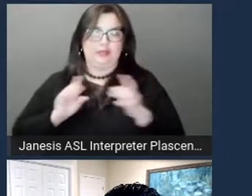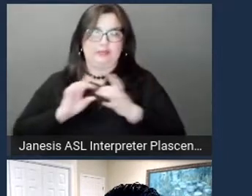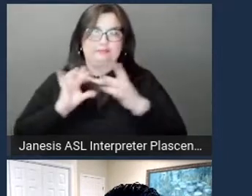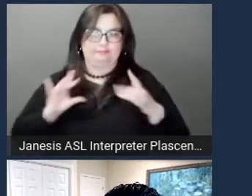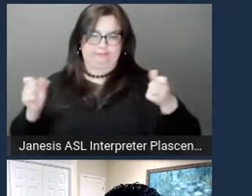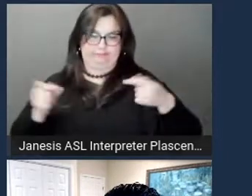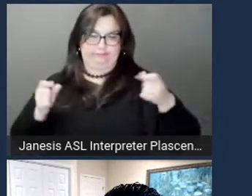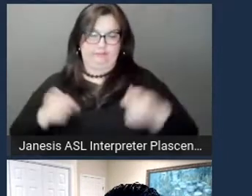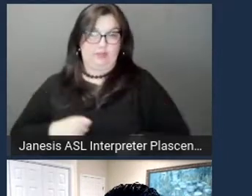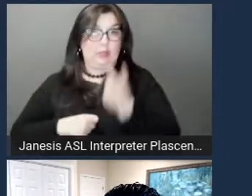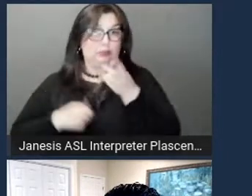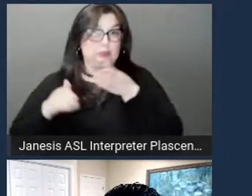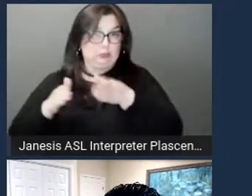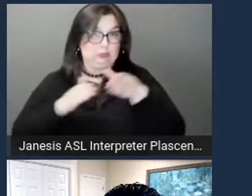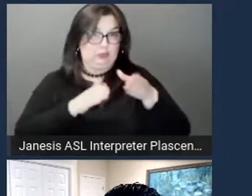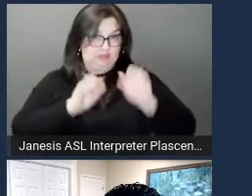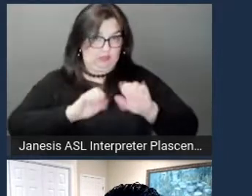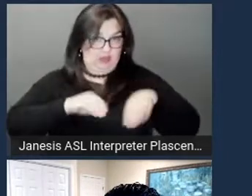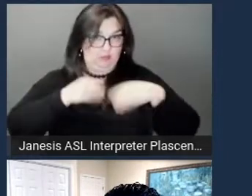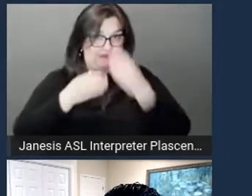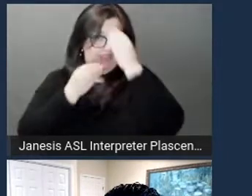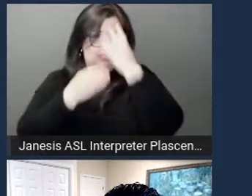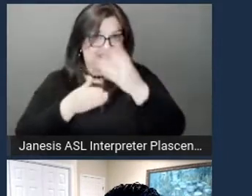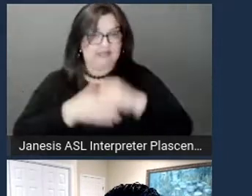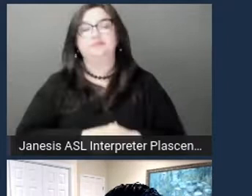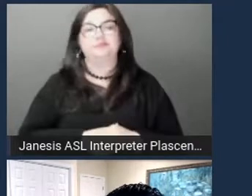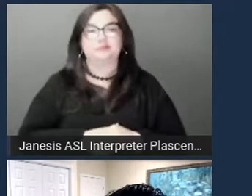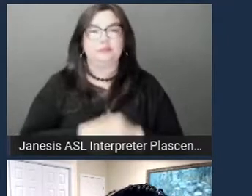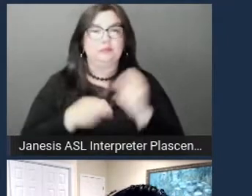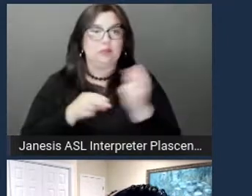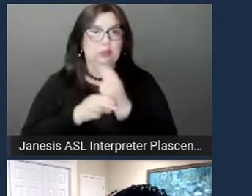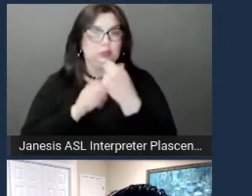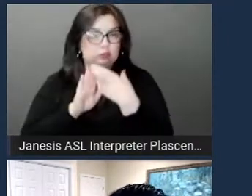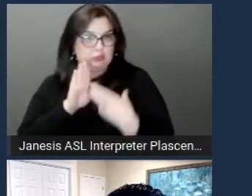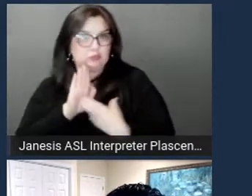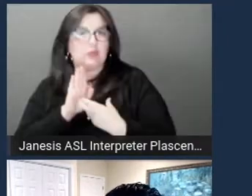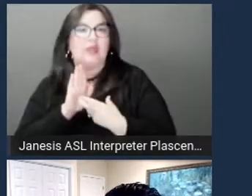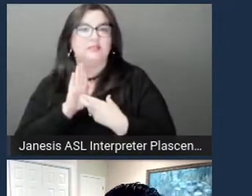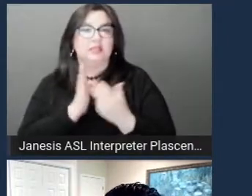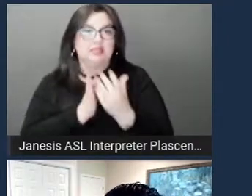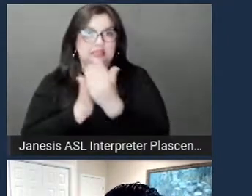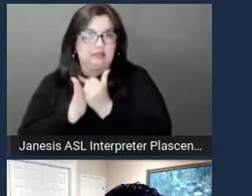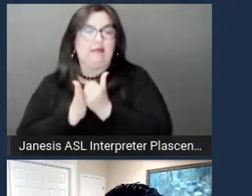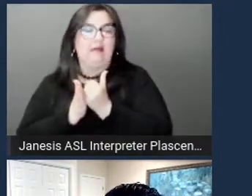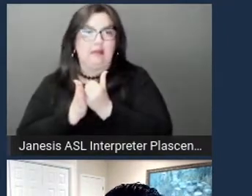to Strategy Recommendations. Are, the user registered data Collector method, or you can use the import template